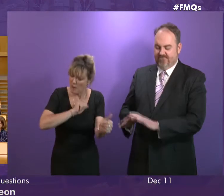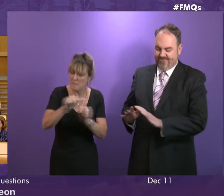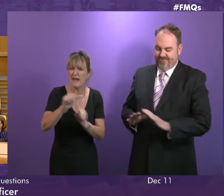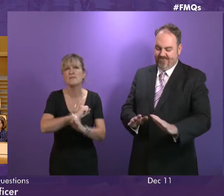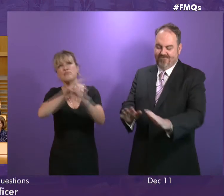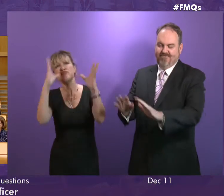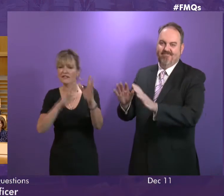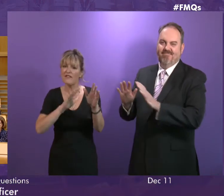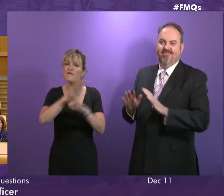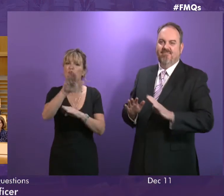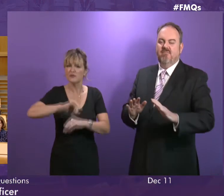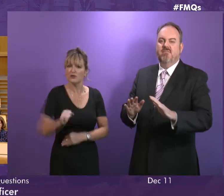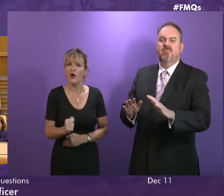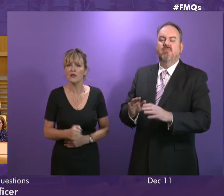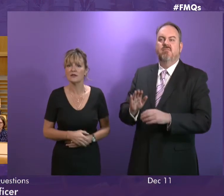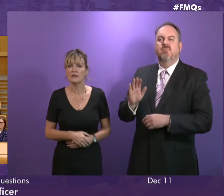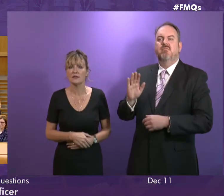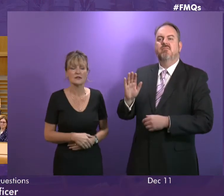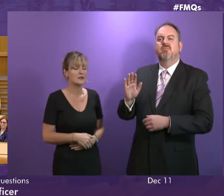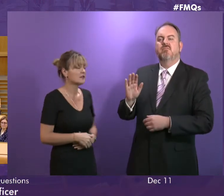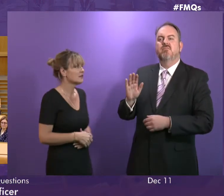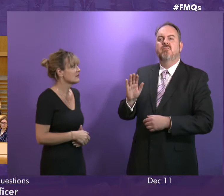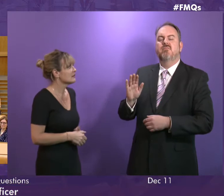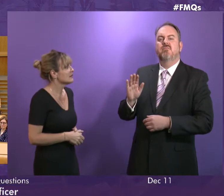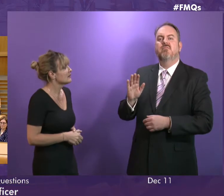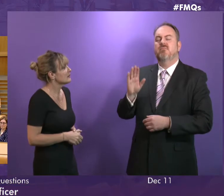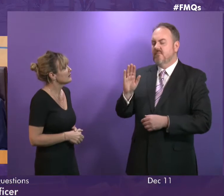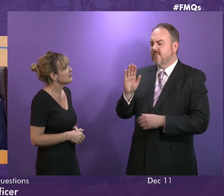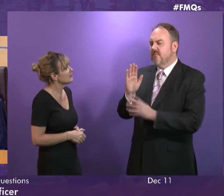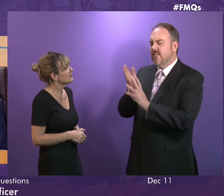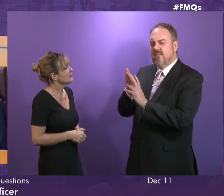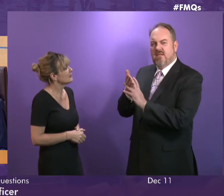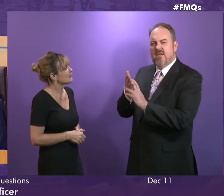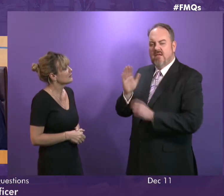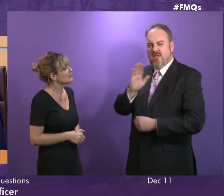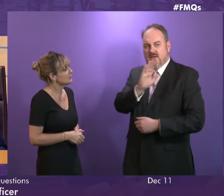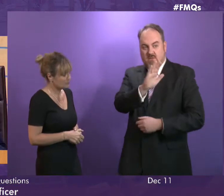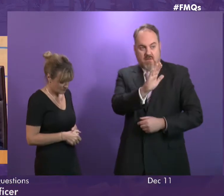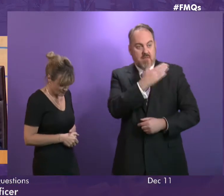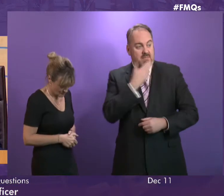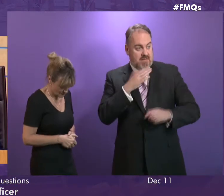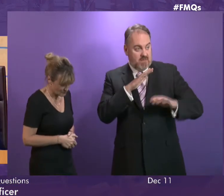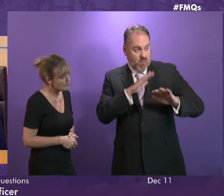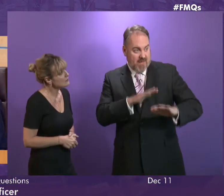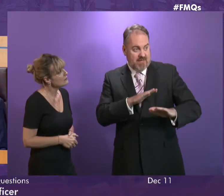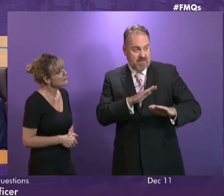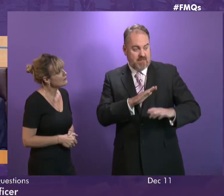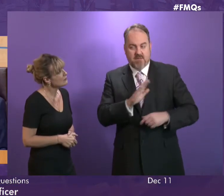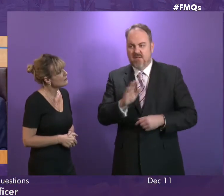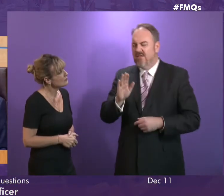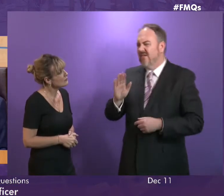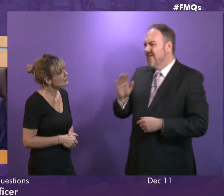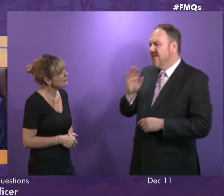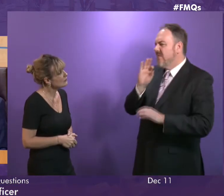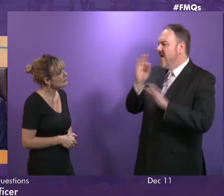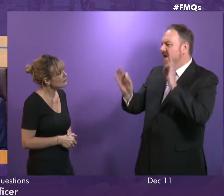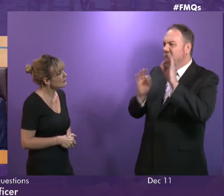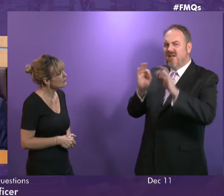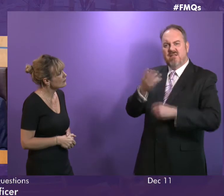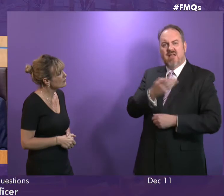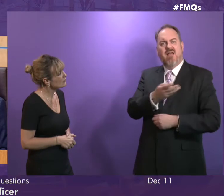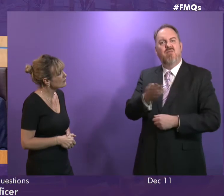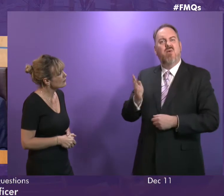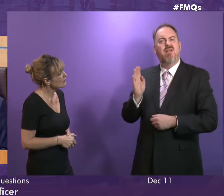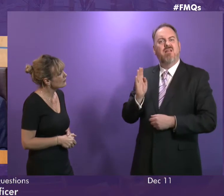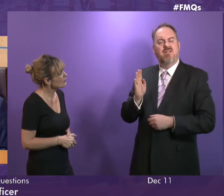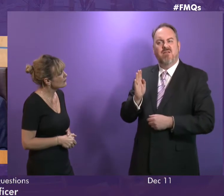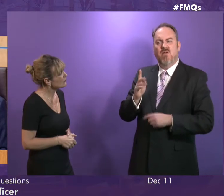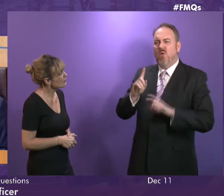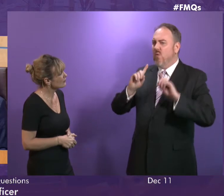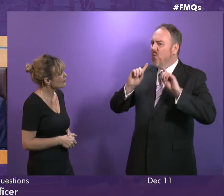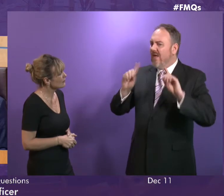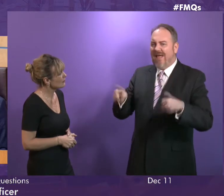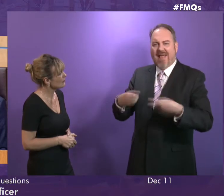Hang on one second, Mr Carlaw. I encourage members not to indulge in direct electioneering